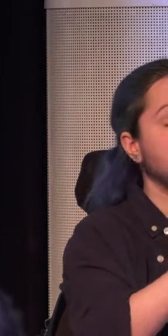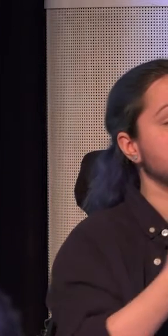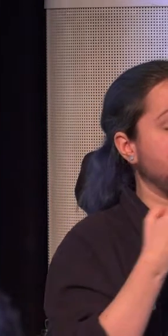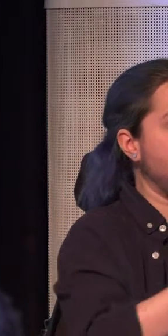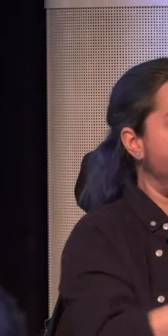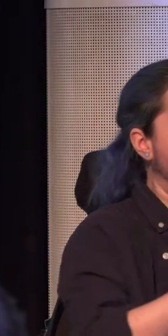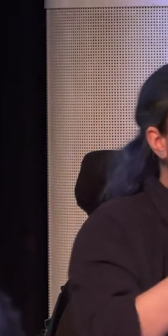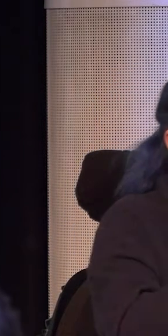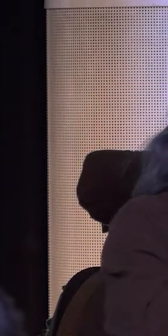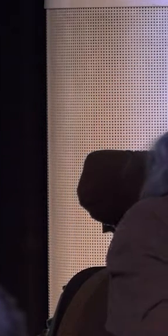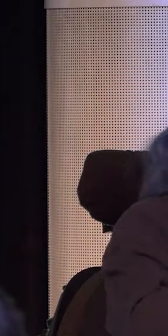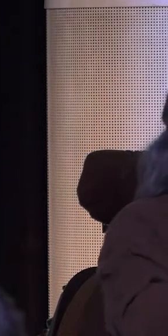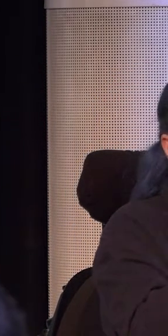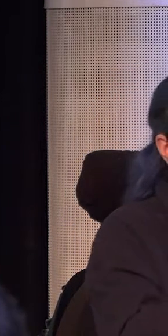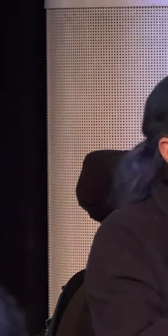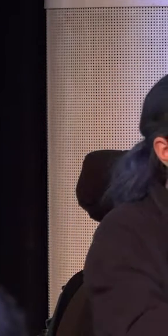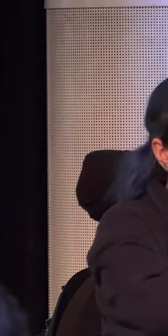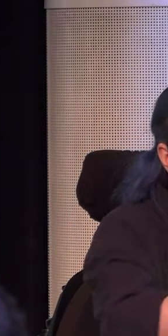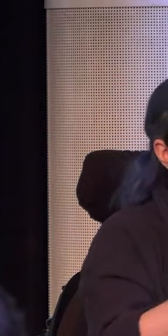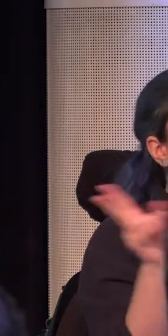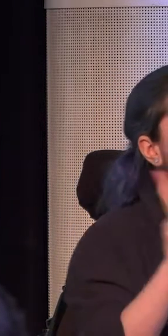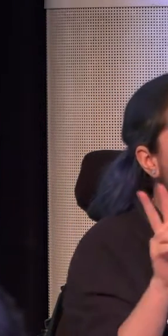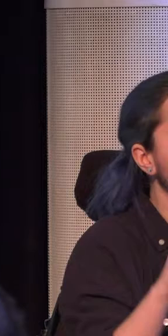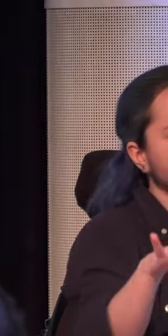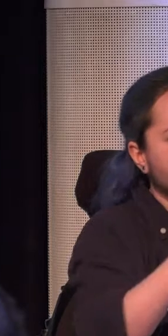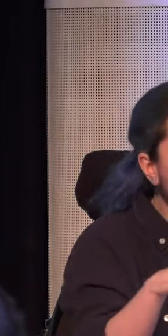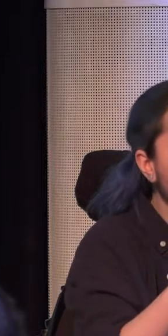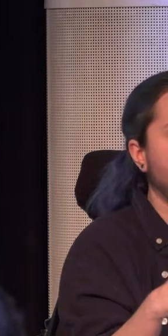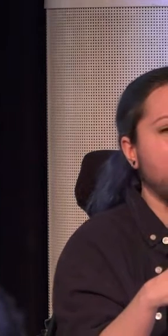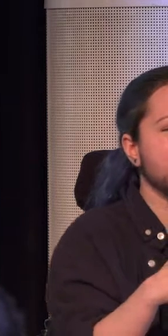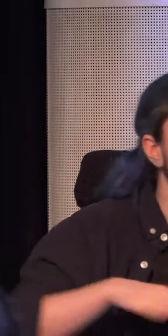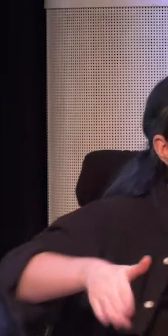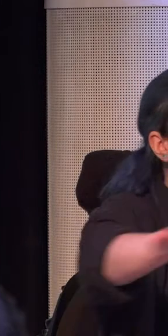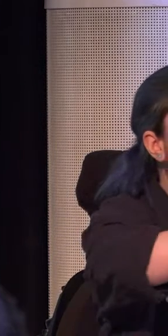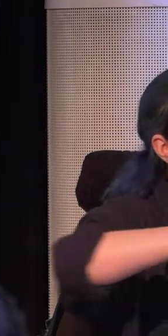but our children, our parents, their families. It's the whole community feel